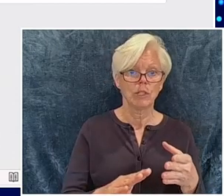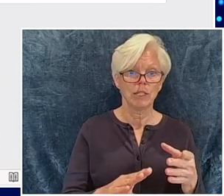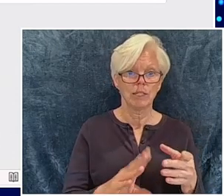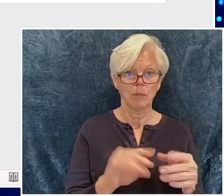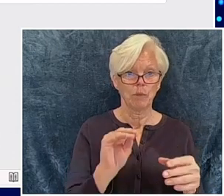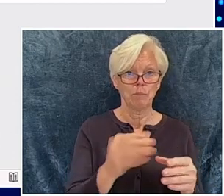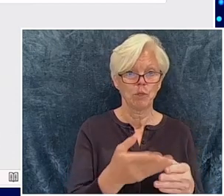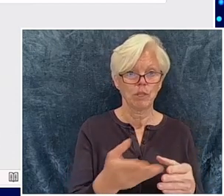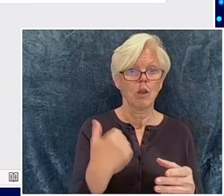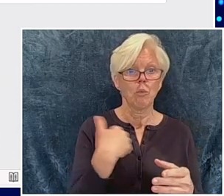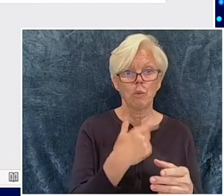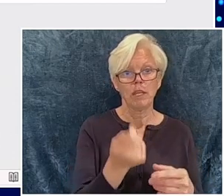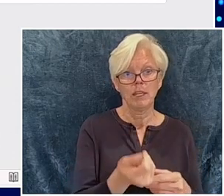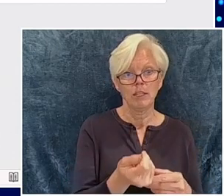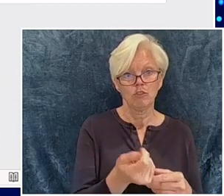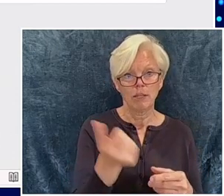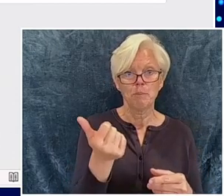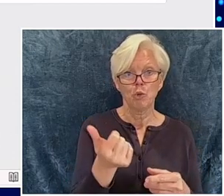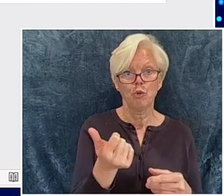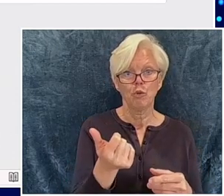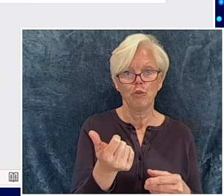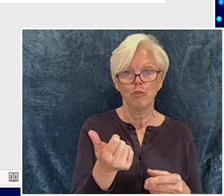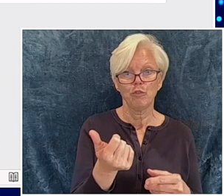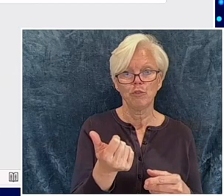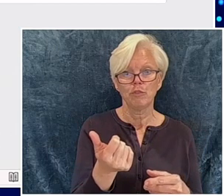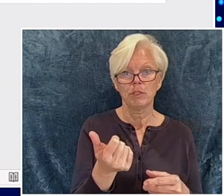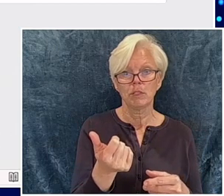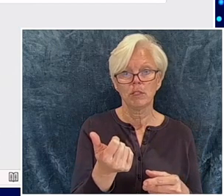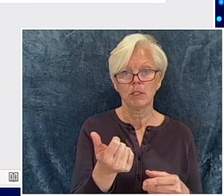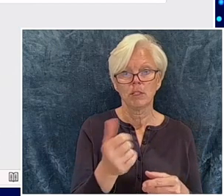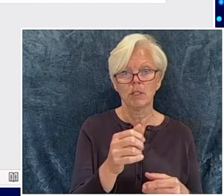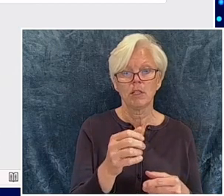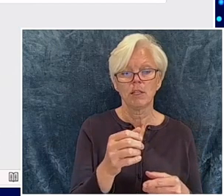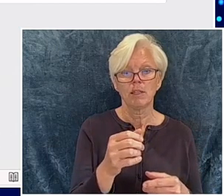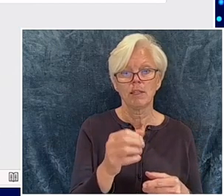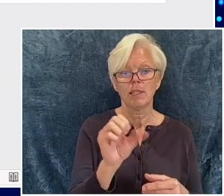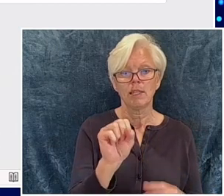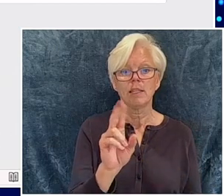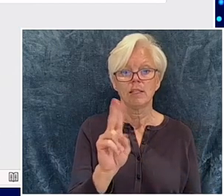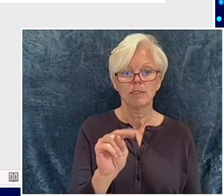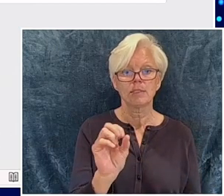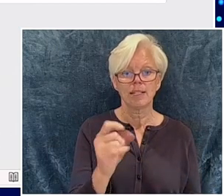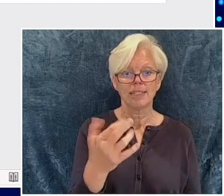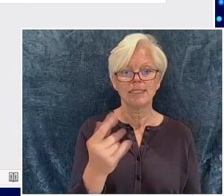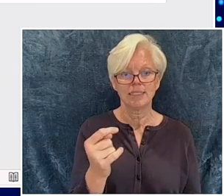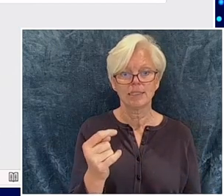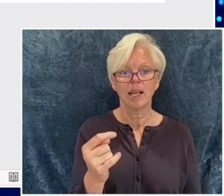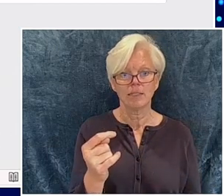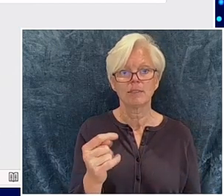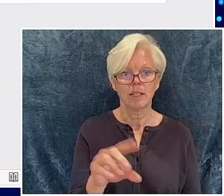removed the sunset language and added as